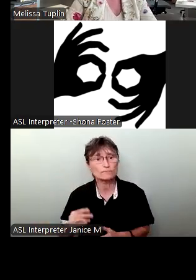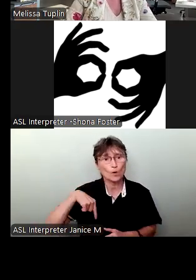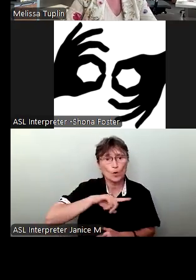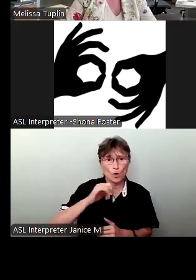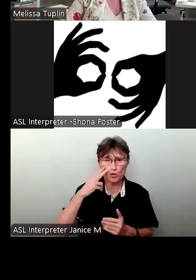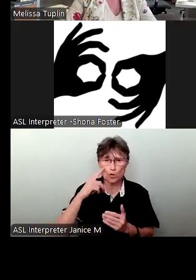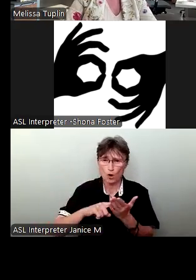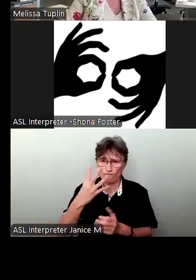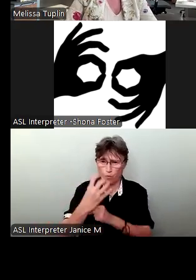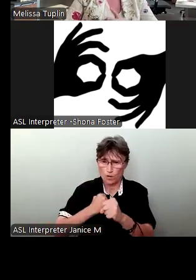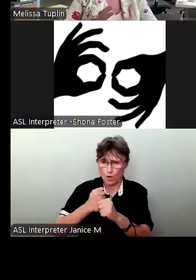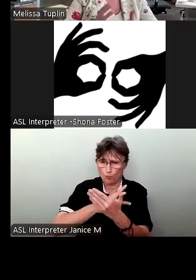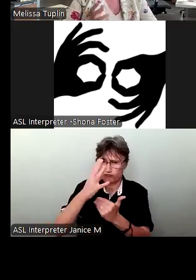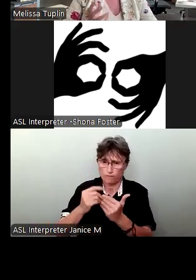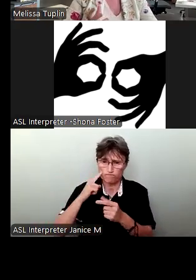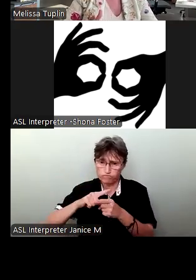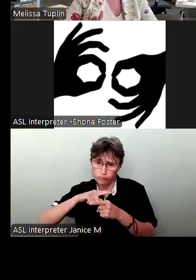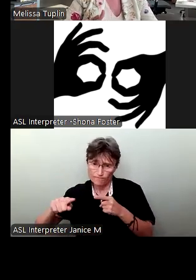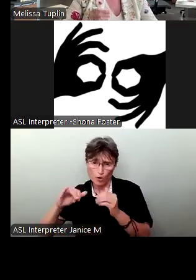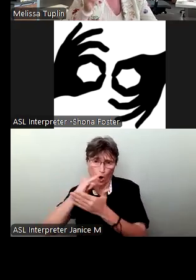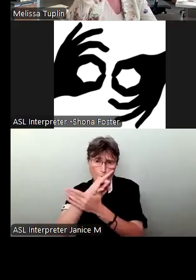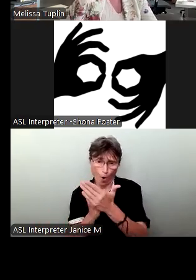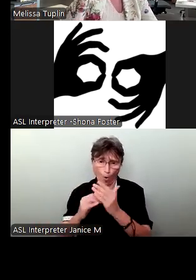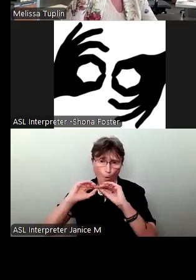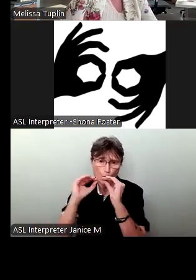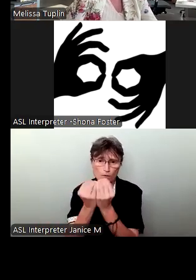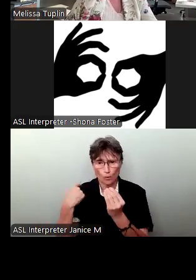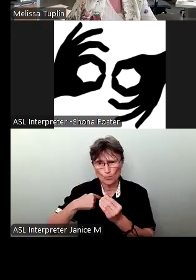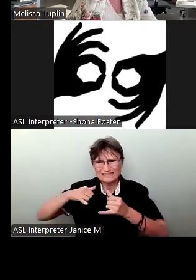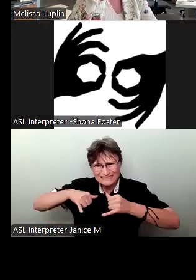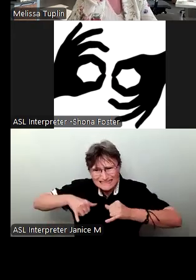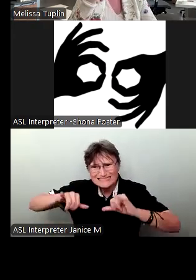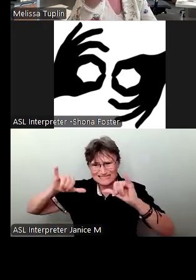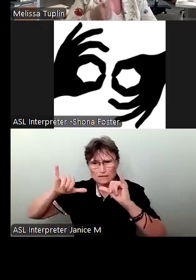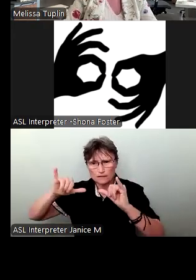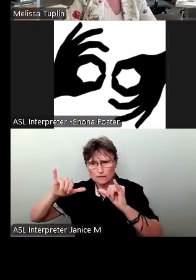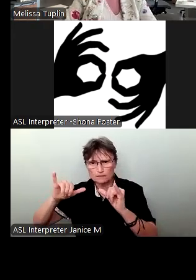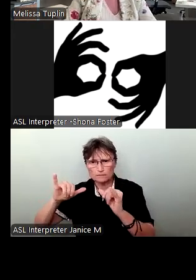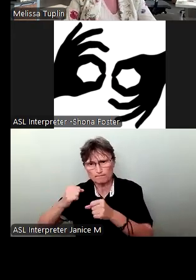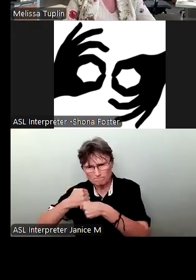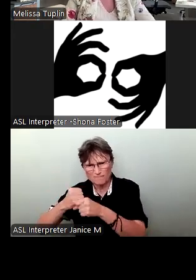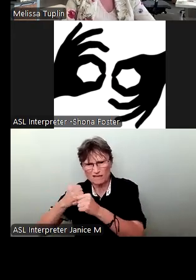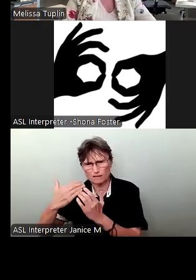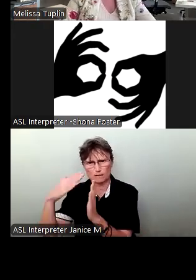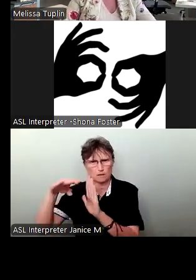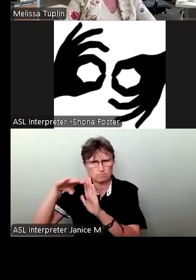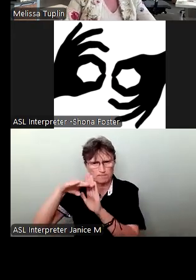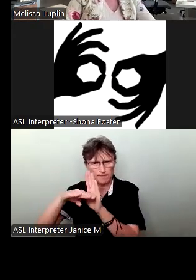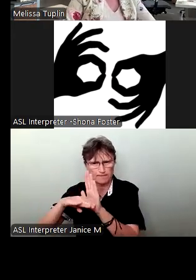organizations is still under design, and I want to be transparent that the criteria